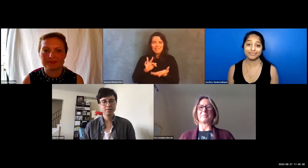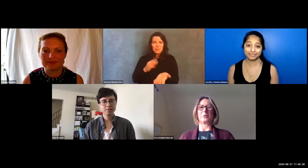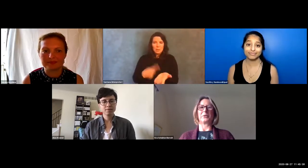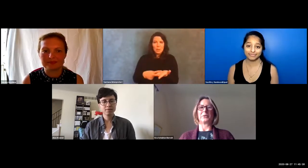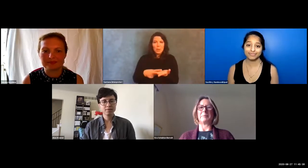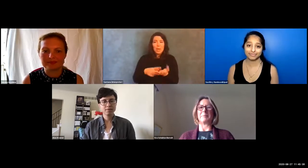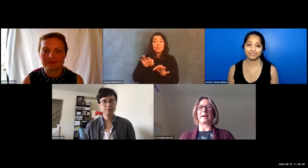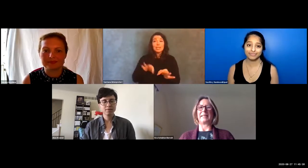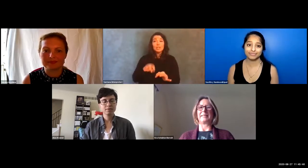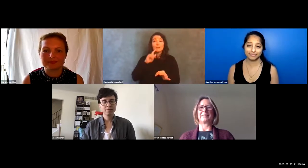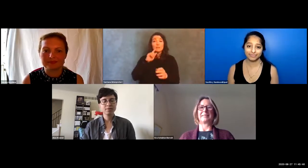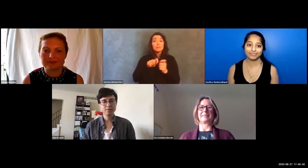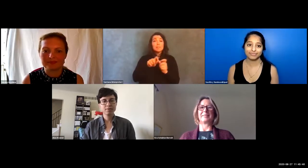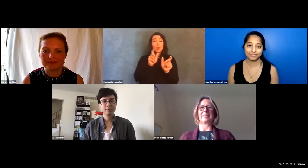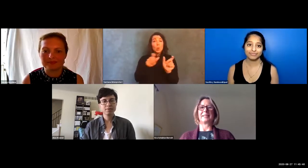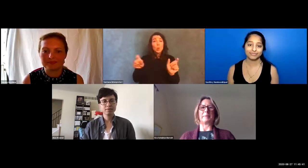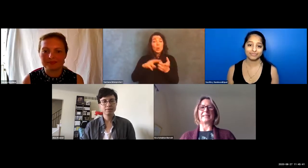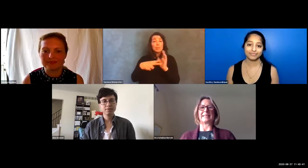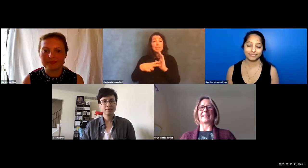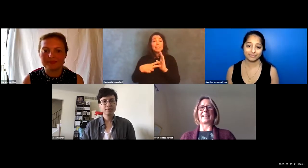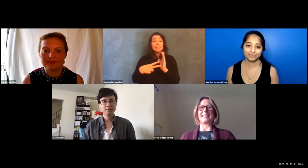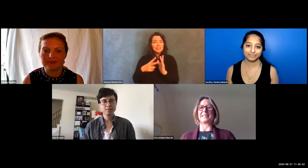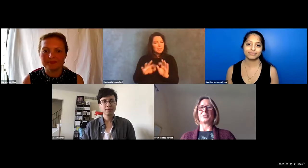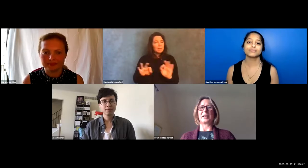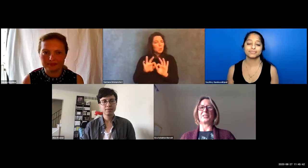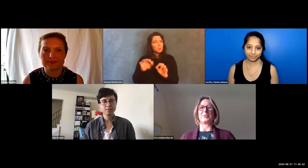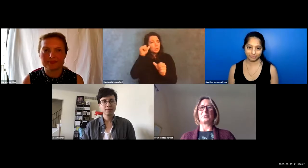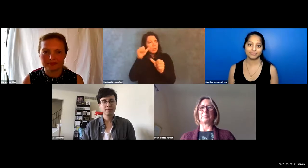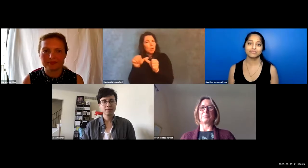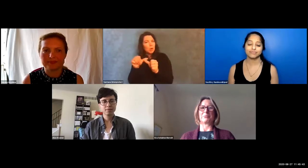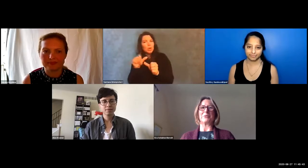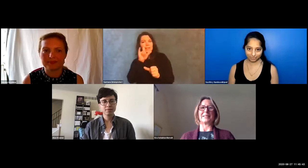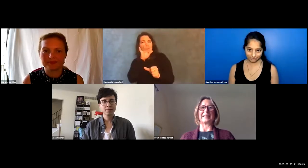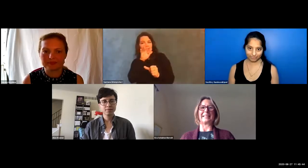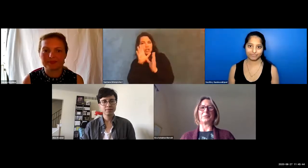important to keep in mind the speakers and signers who actually do the processing, and